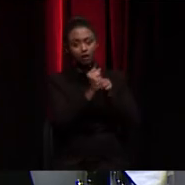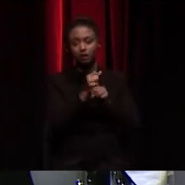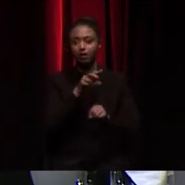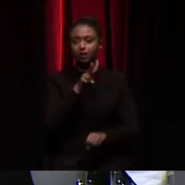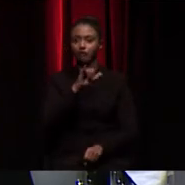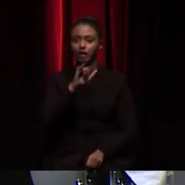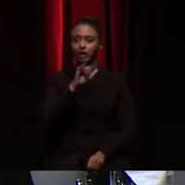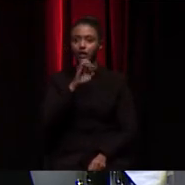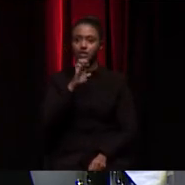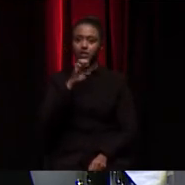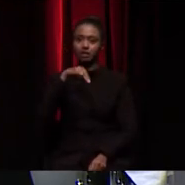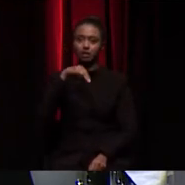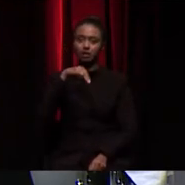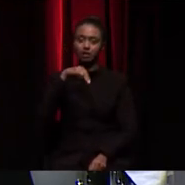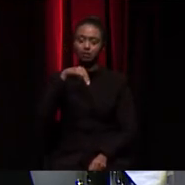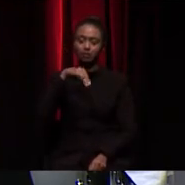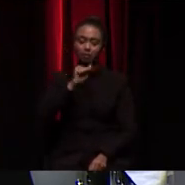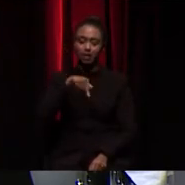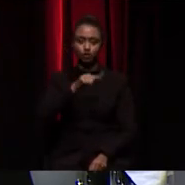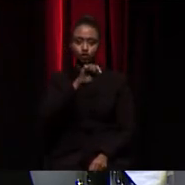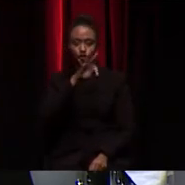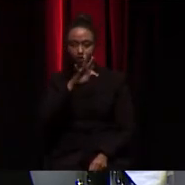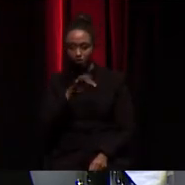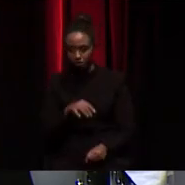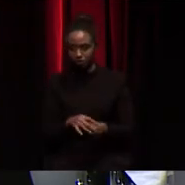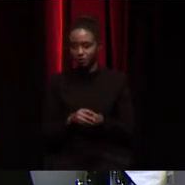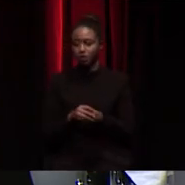born of the Vice’s video dept.